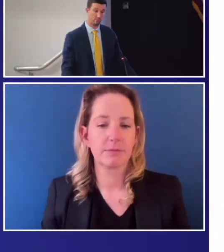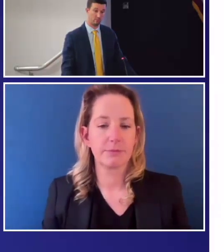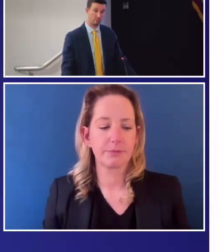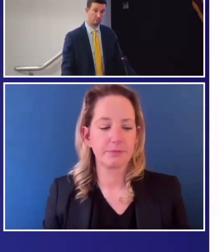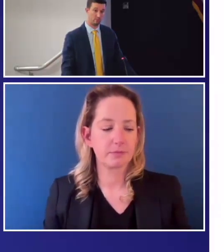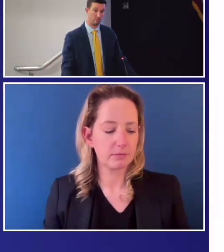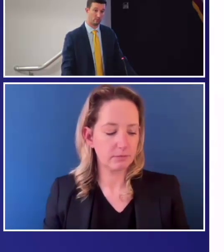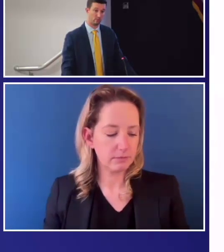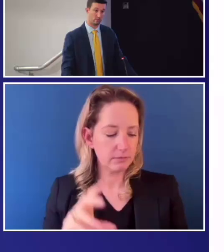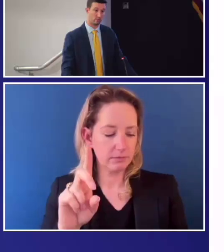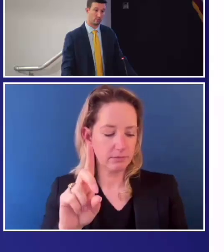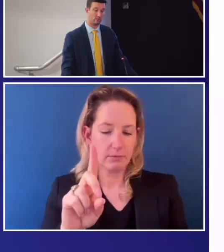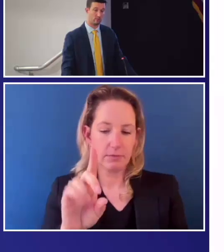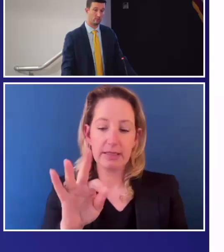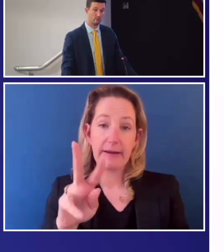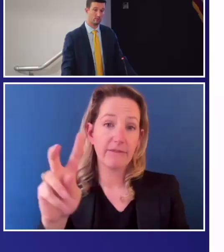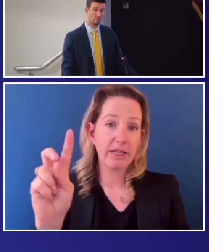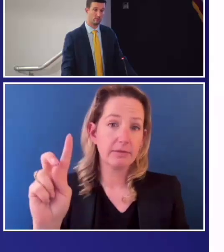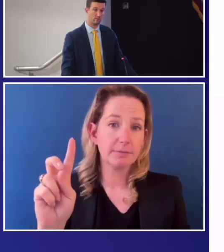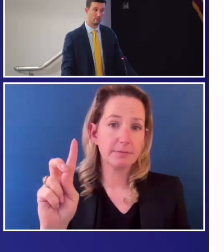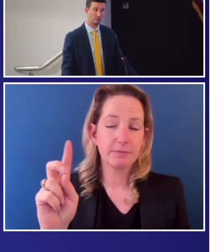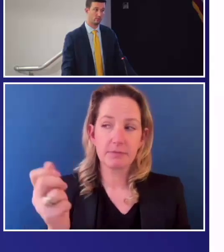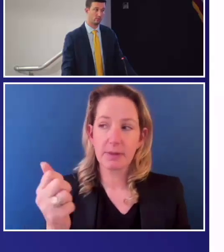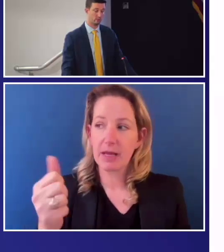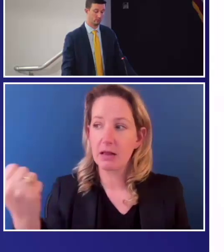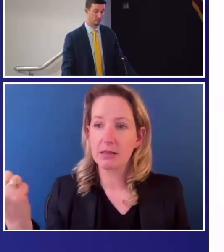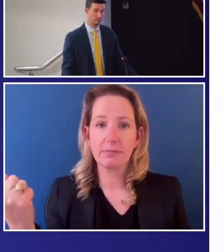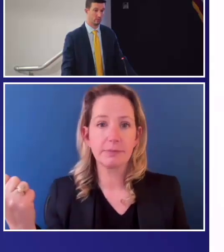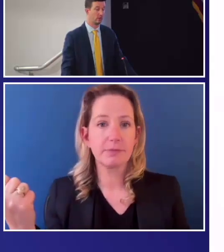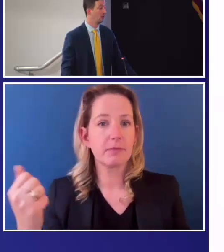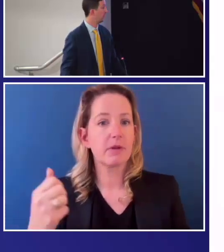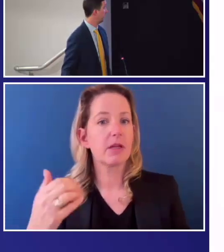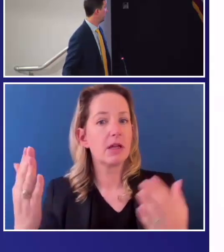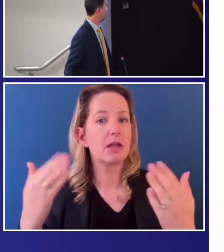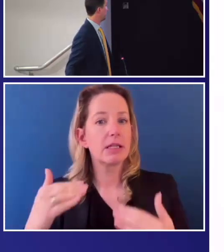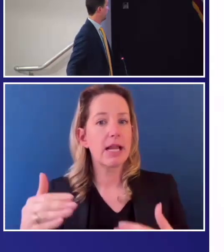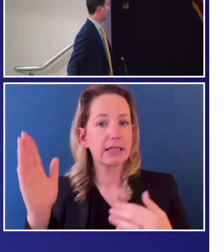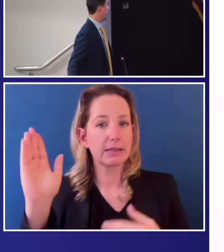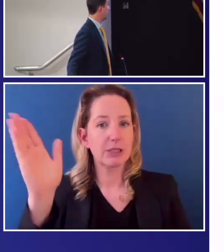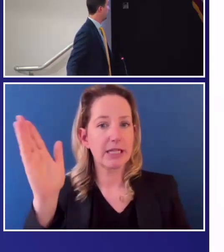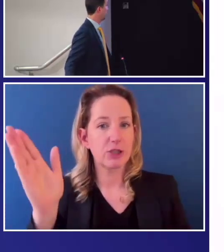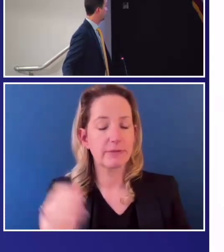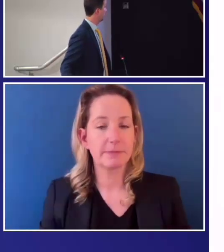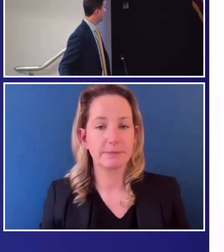Thank you. David, did you have something else? Nope? Cody, do we want to move to the next presentation? Yes. Okay. Yes.